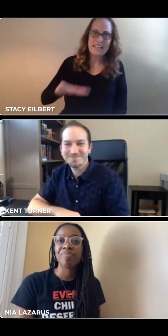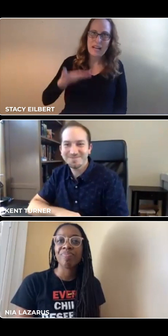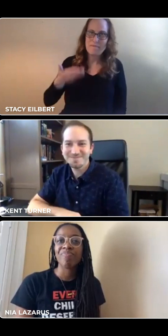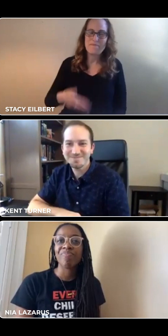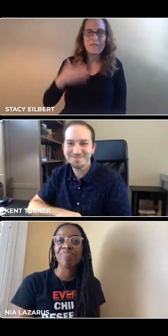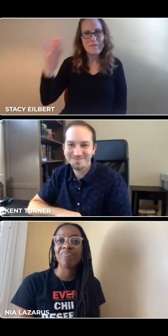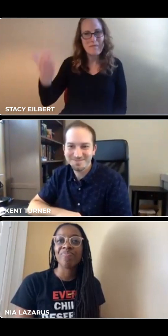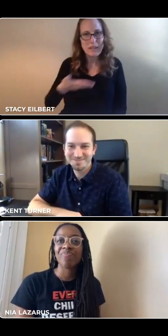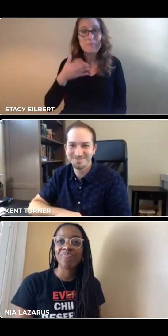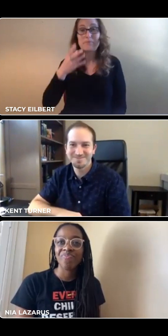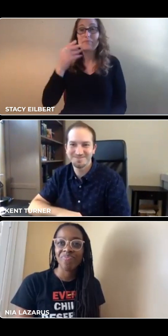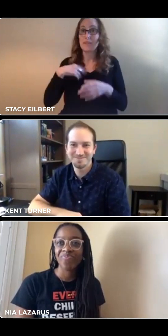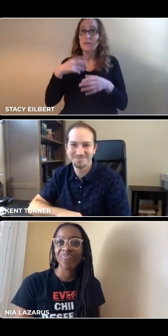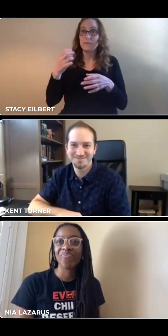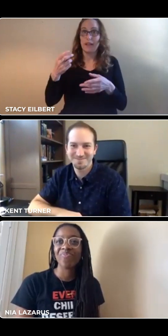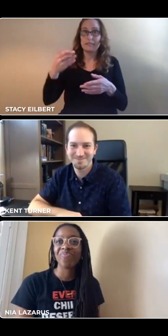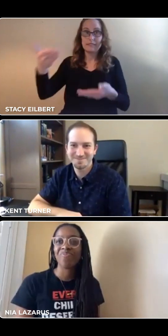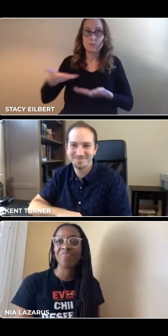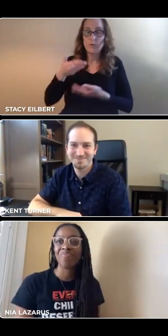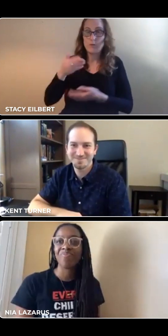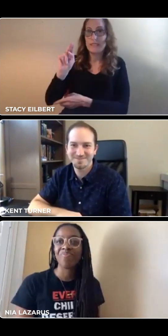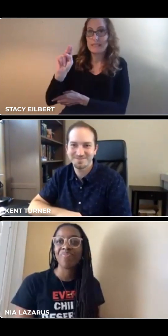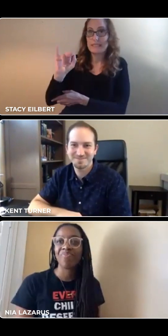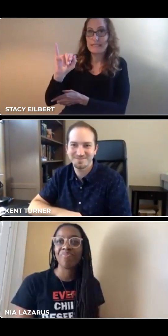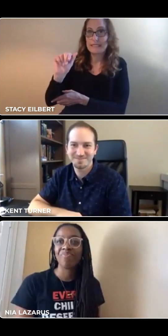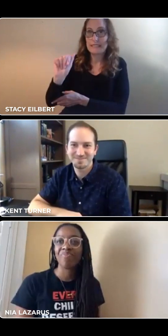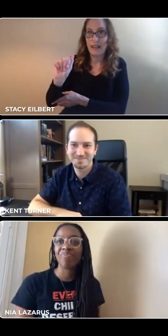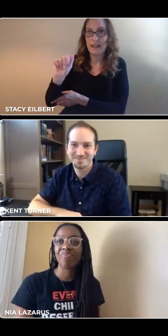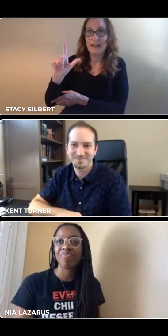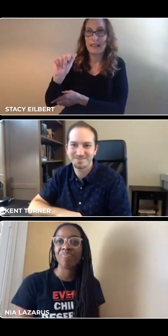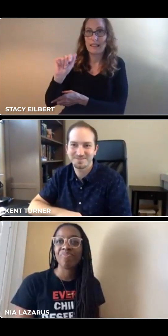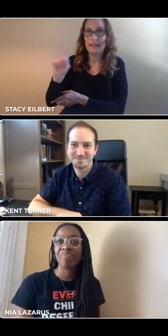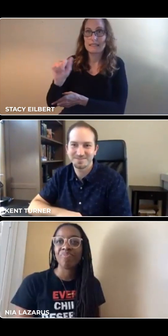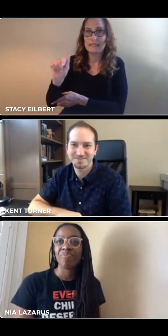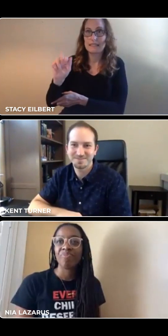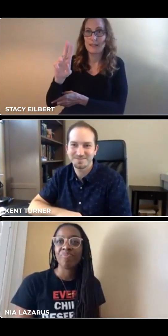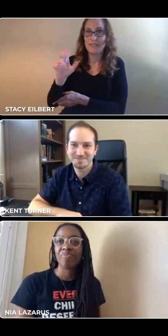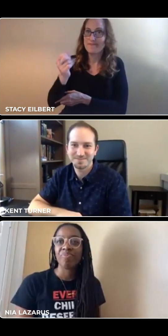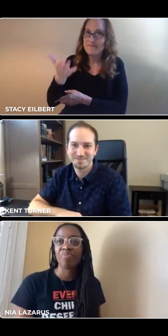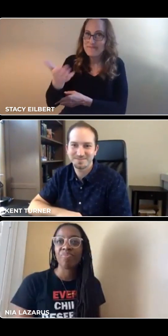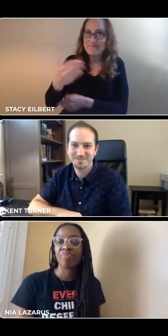Well, welcome. I'd also like to introduce Nia Lazarus.